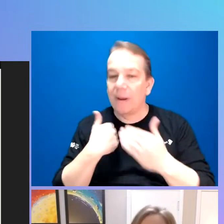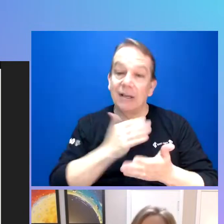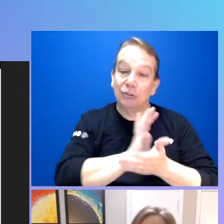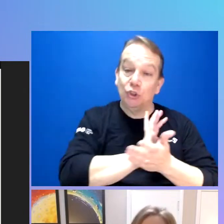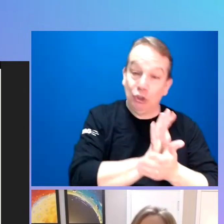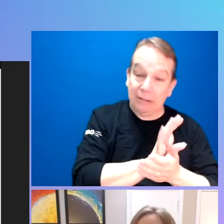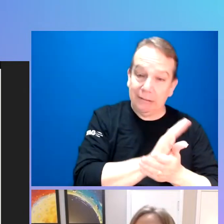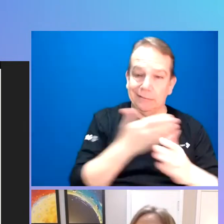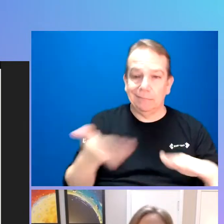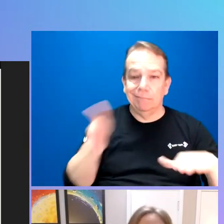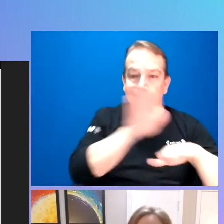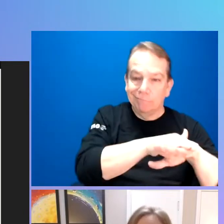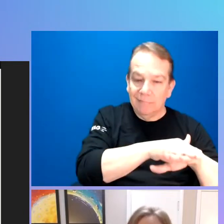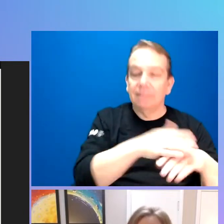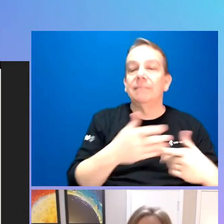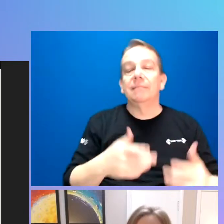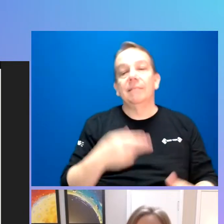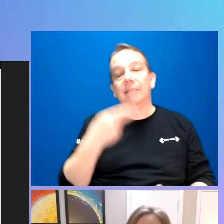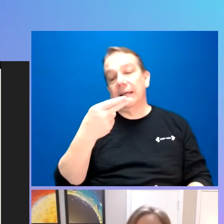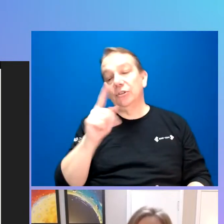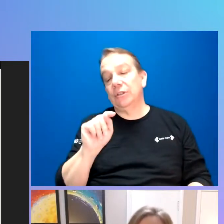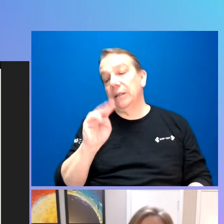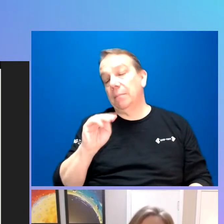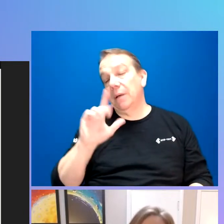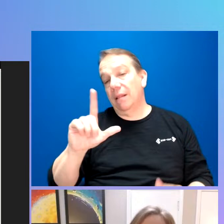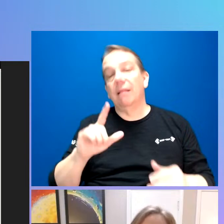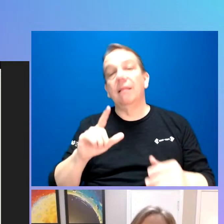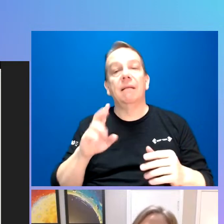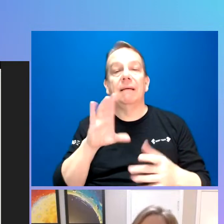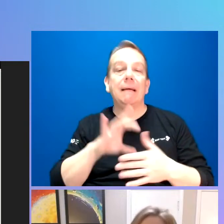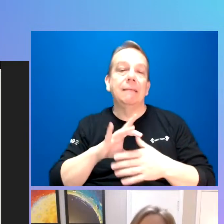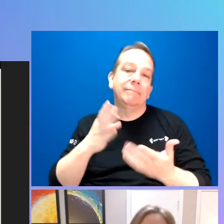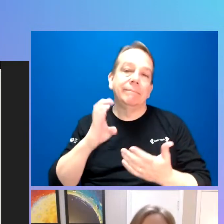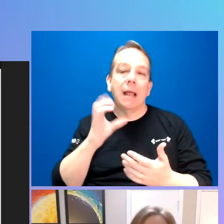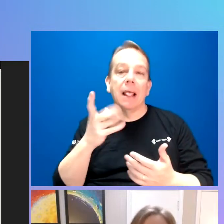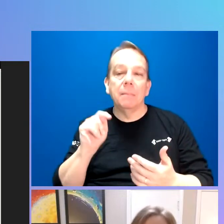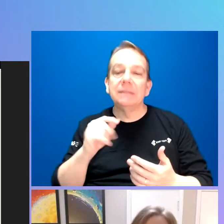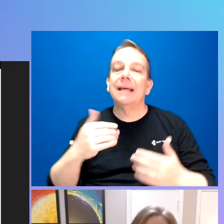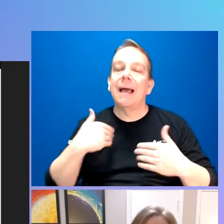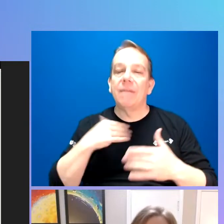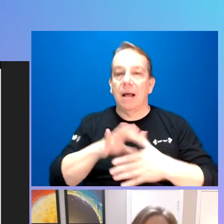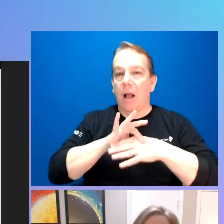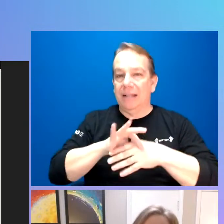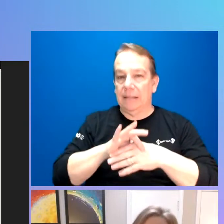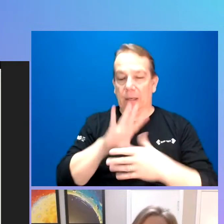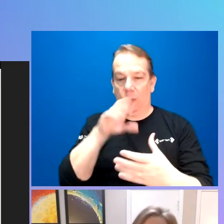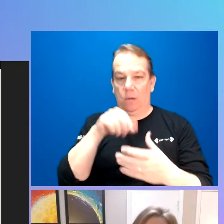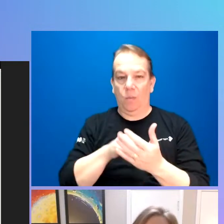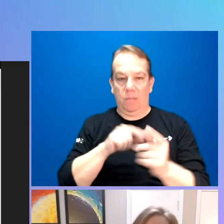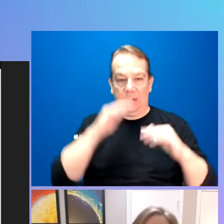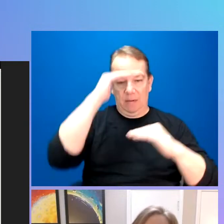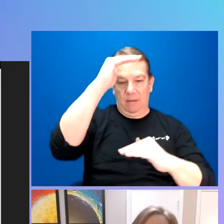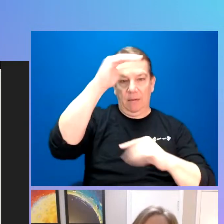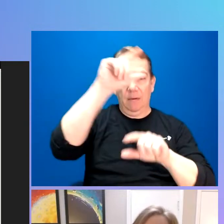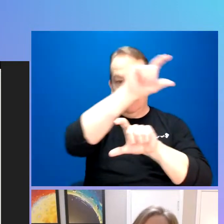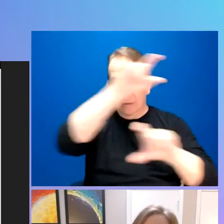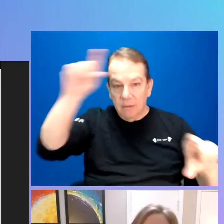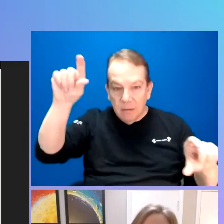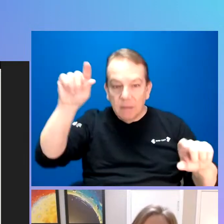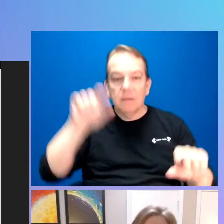the pieces of bread, HTML elements contain contents between their start and end tags